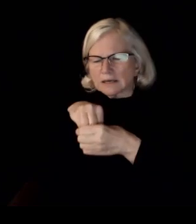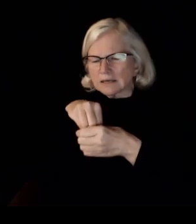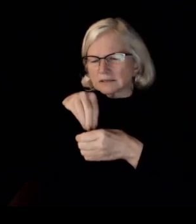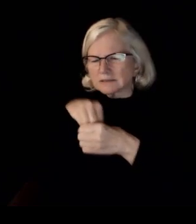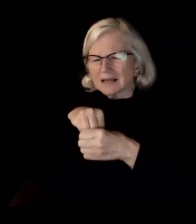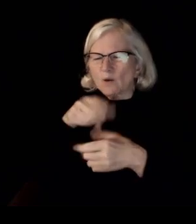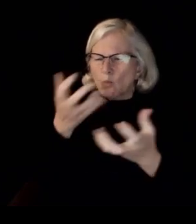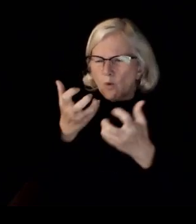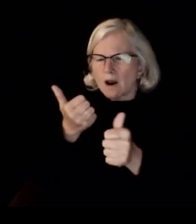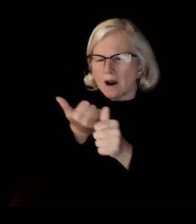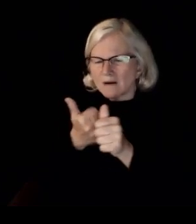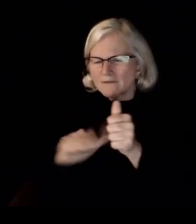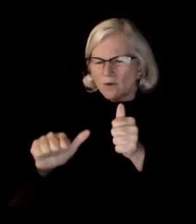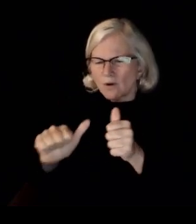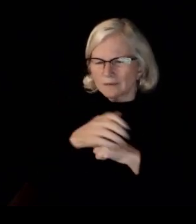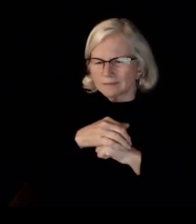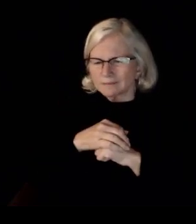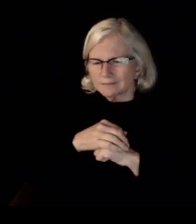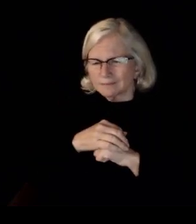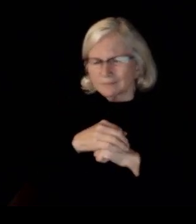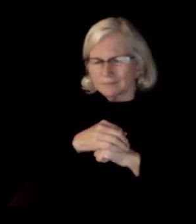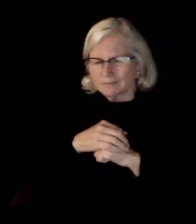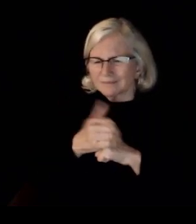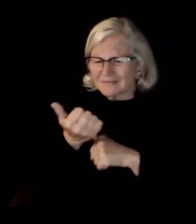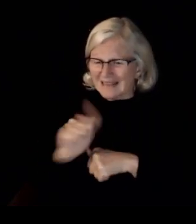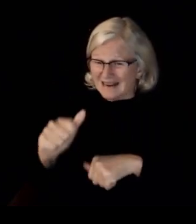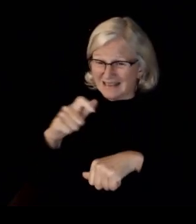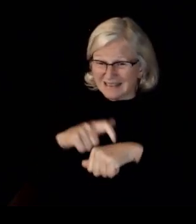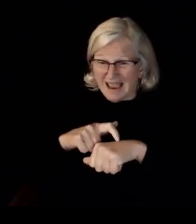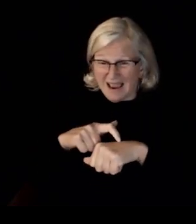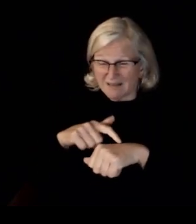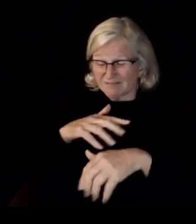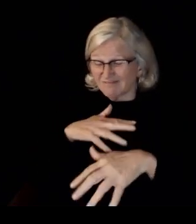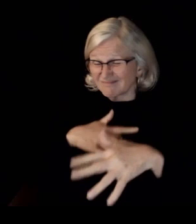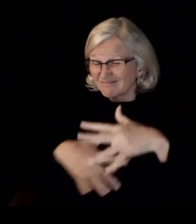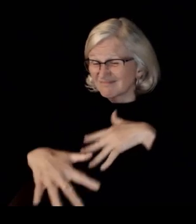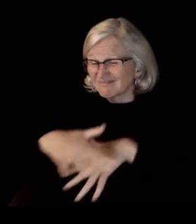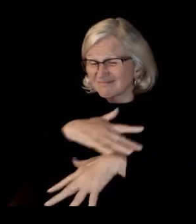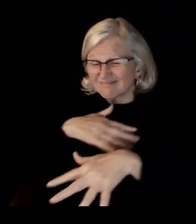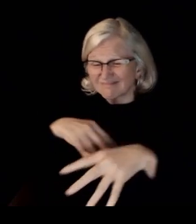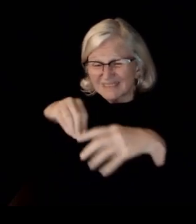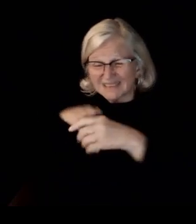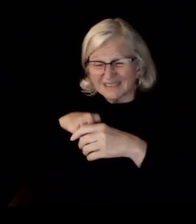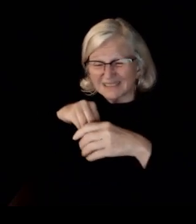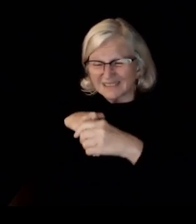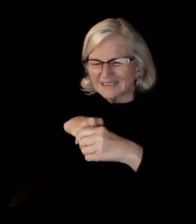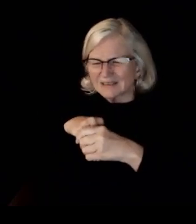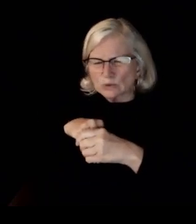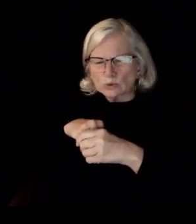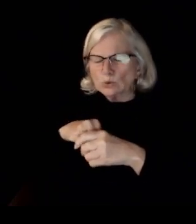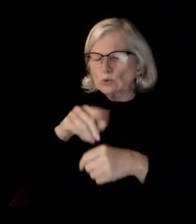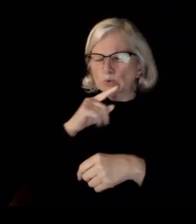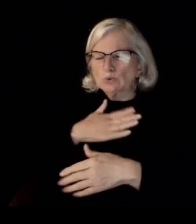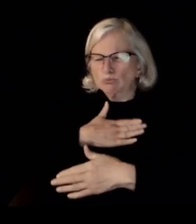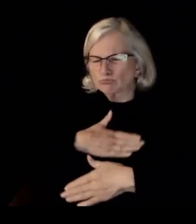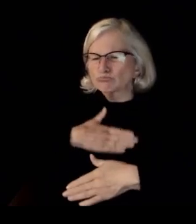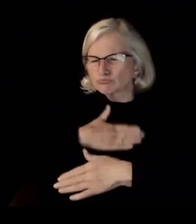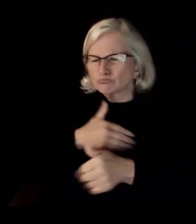in crowded situations is shown to have risk associated with it. So we think masks are